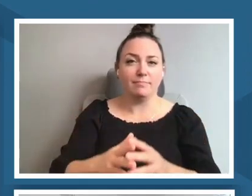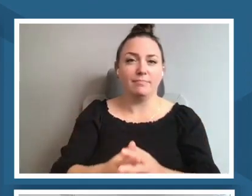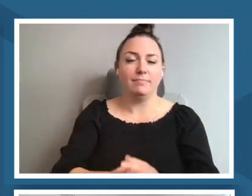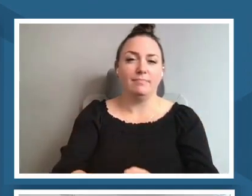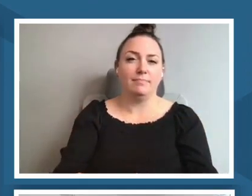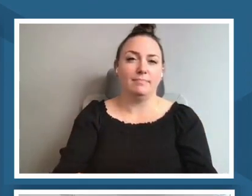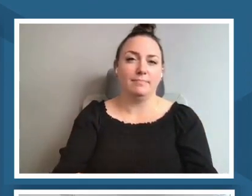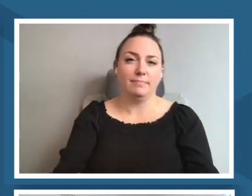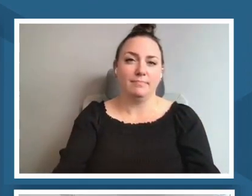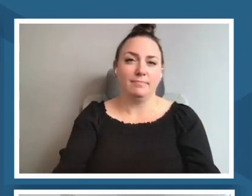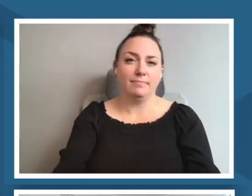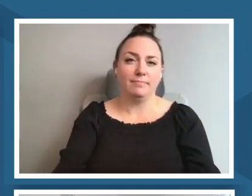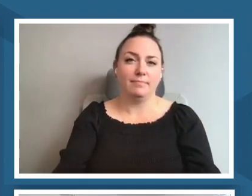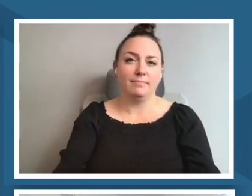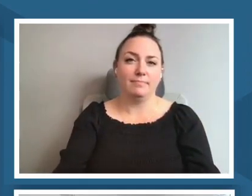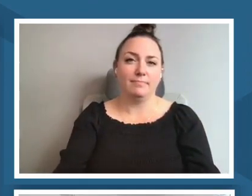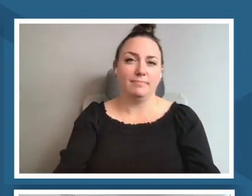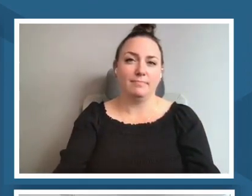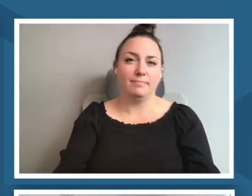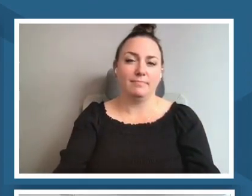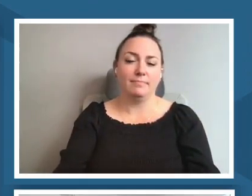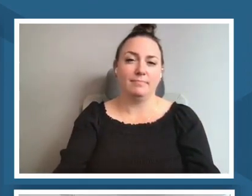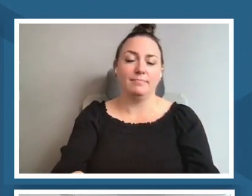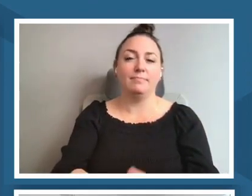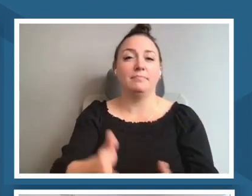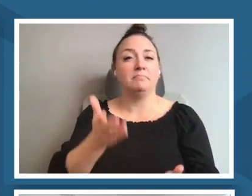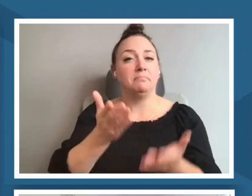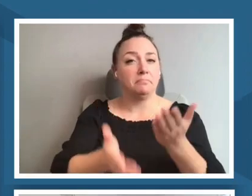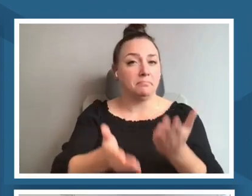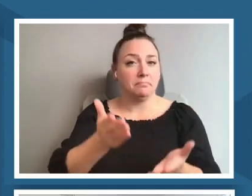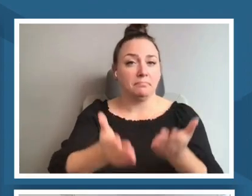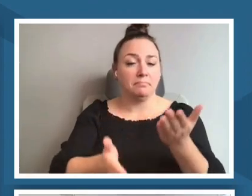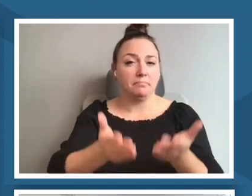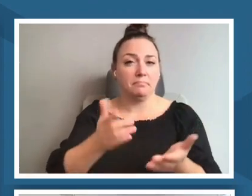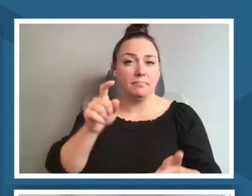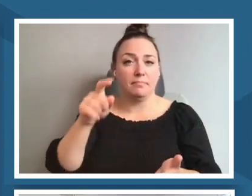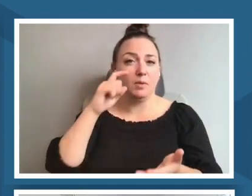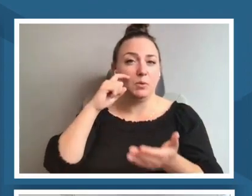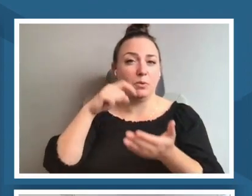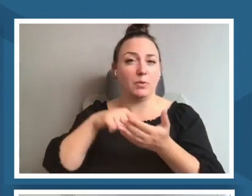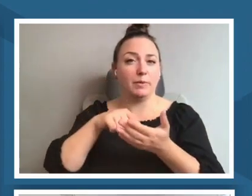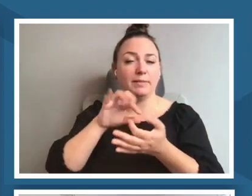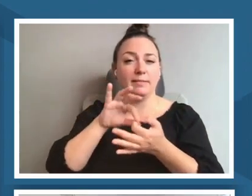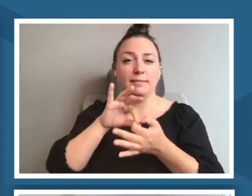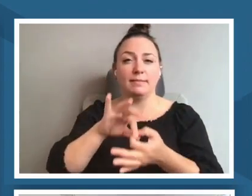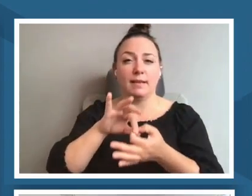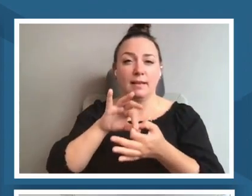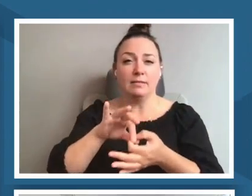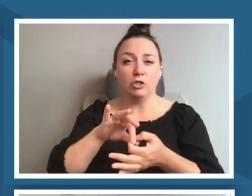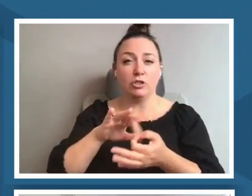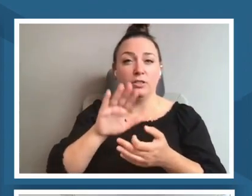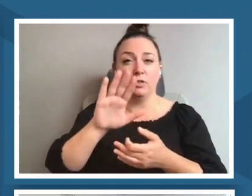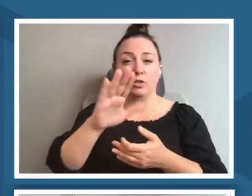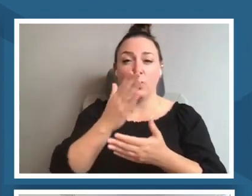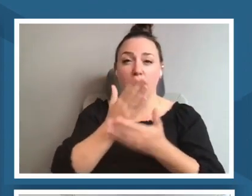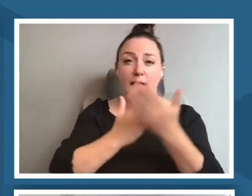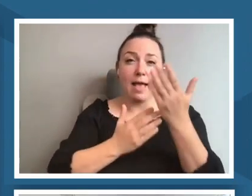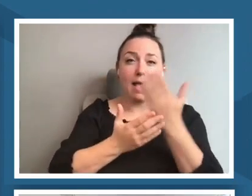perhaps you notice the connection of your hands